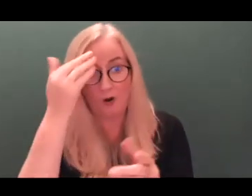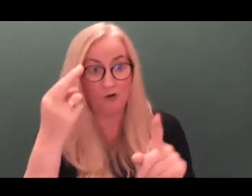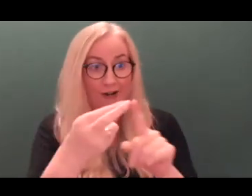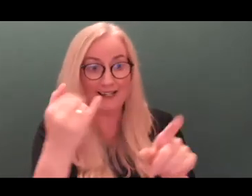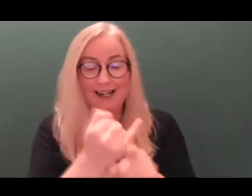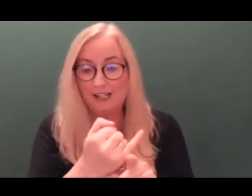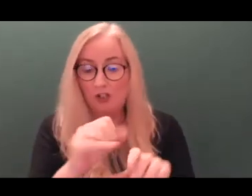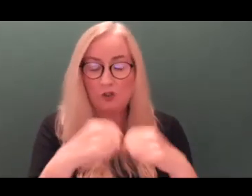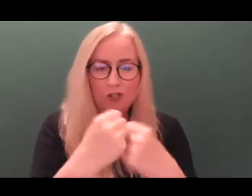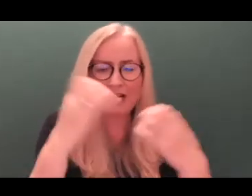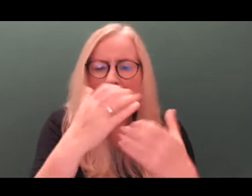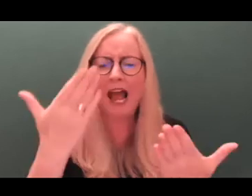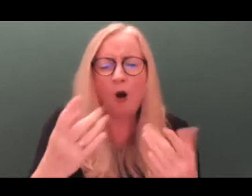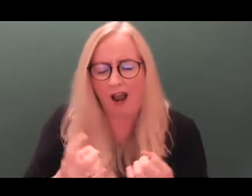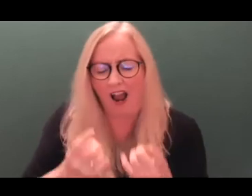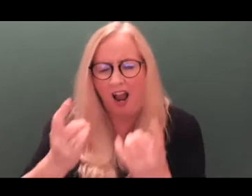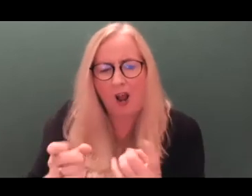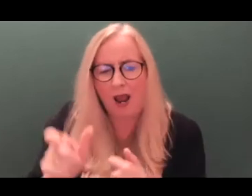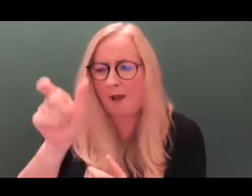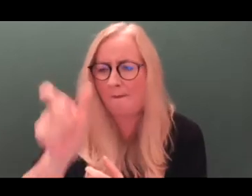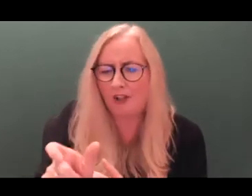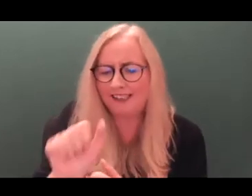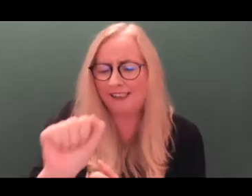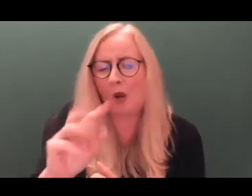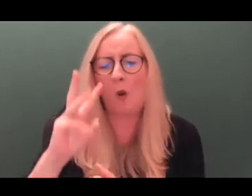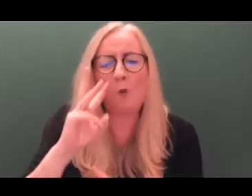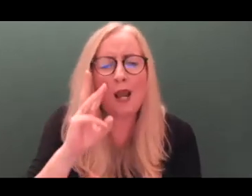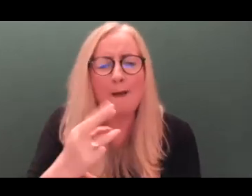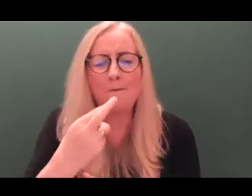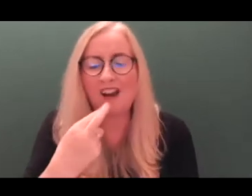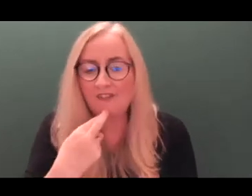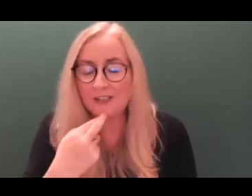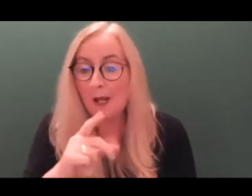honour a person's will and preference when the supports simply are not there? So I think